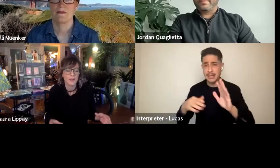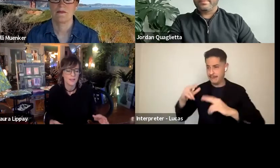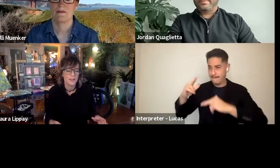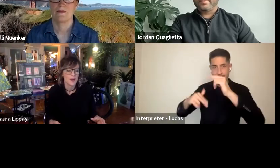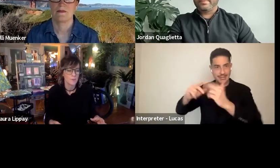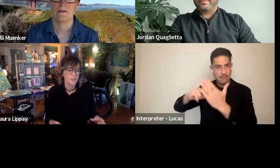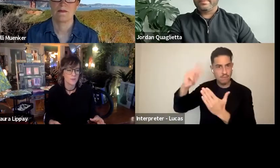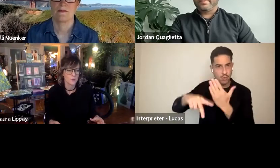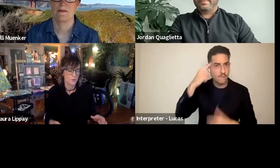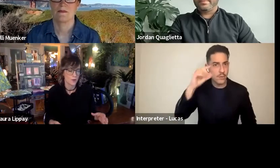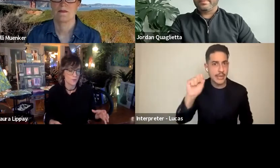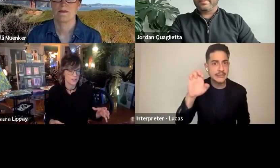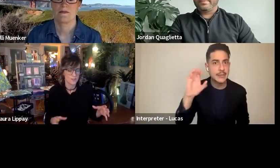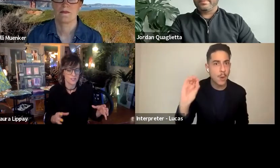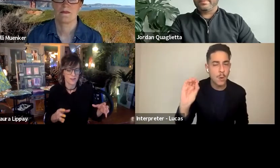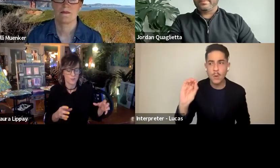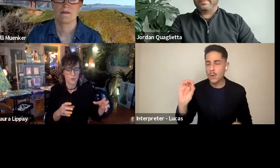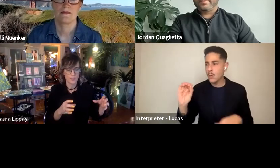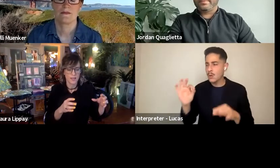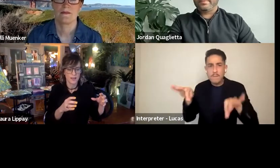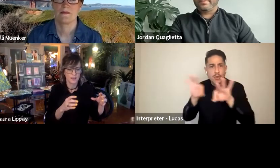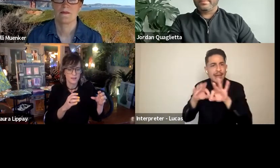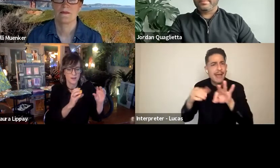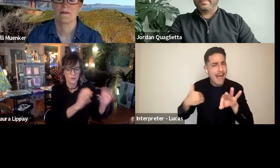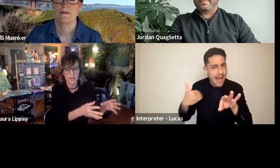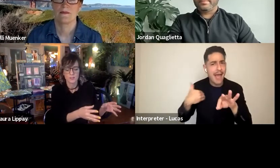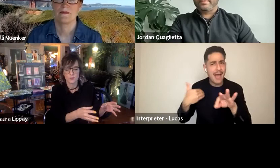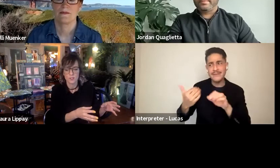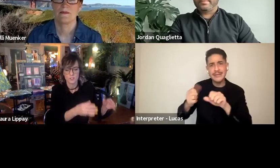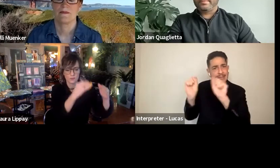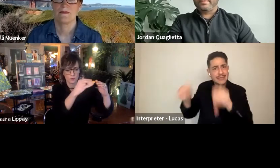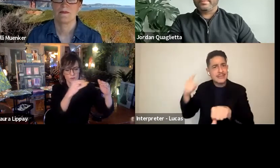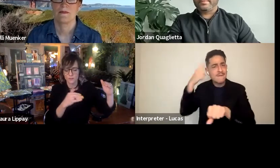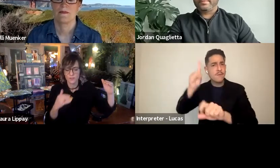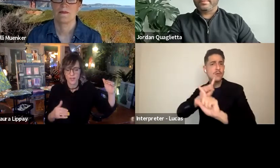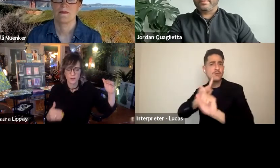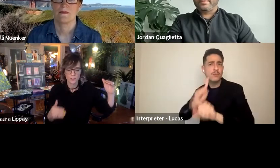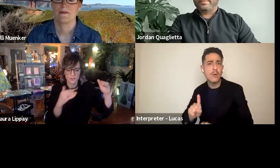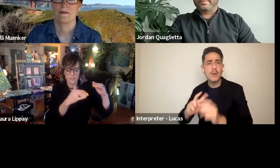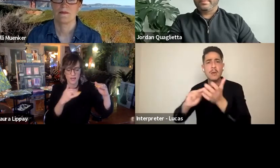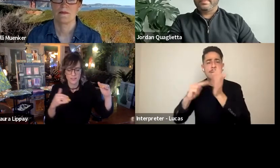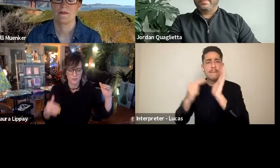But really, what you want to do is have reporting that not only answers questions for different layers of exact down